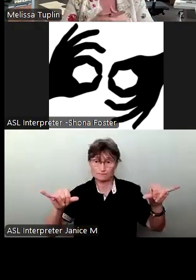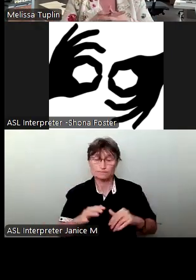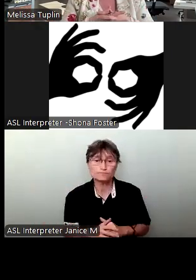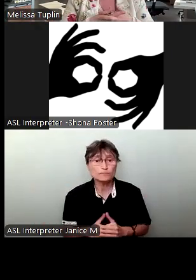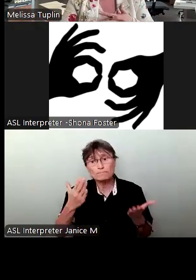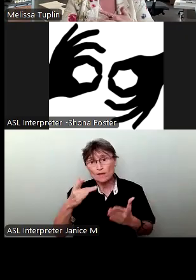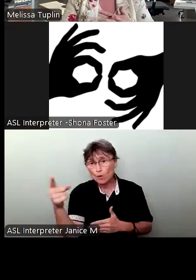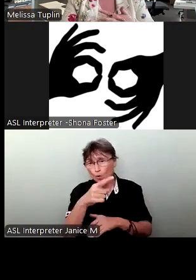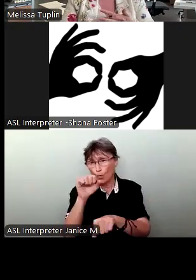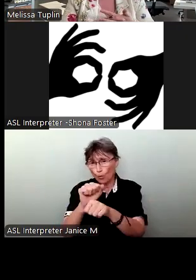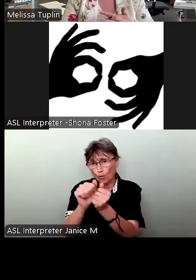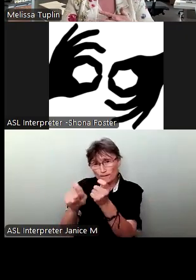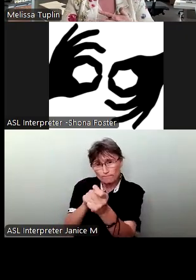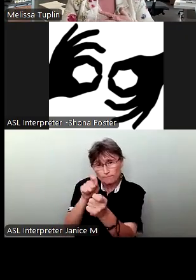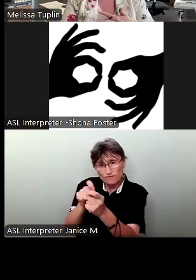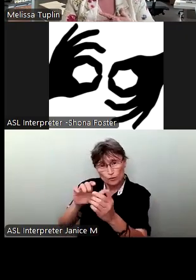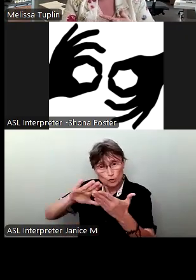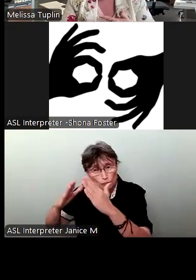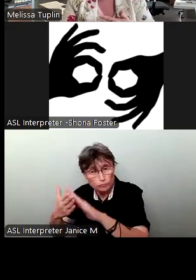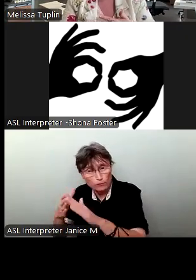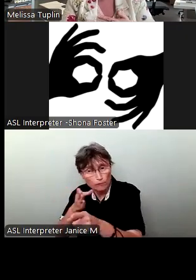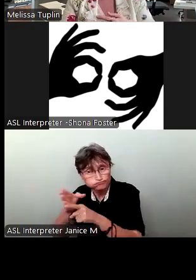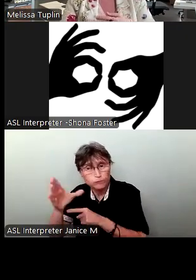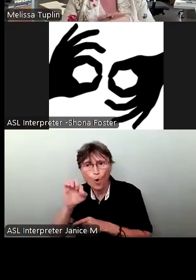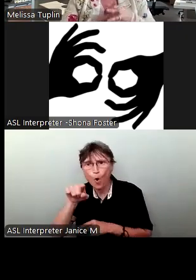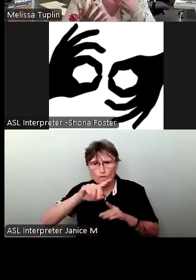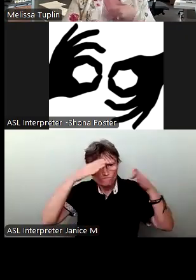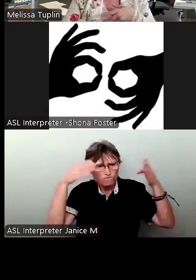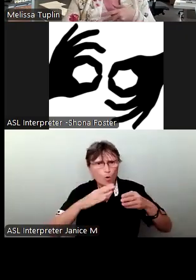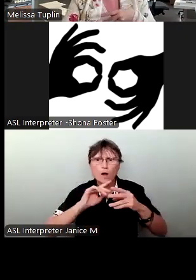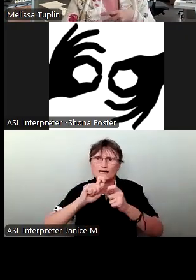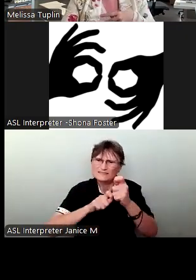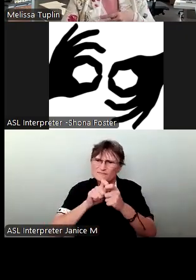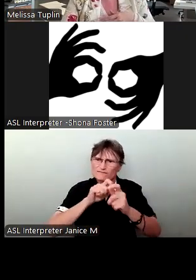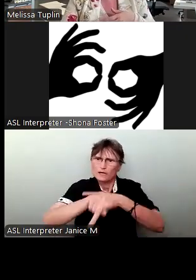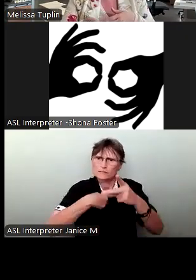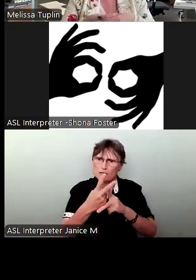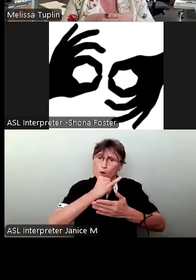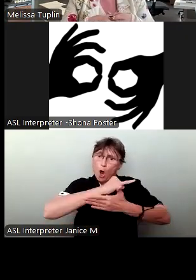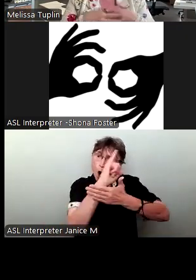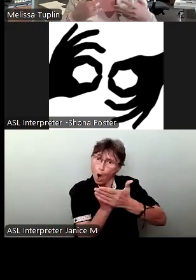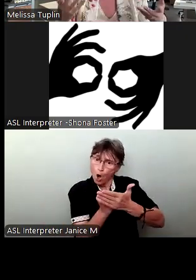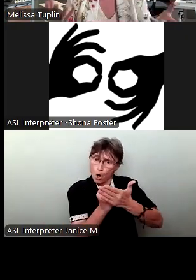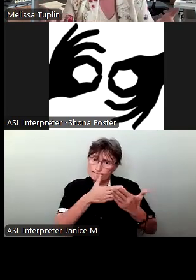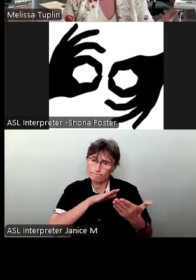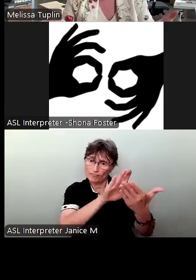or focus on a specific artistic genre. Perhaps your organization is a feeder